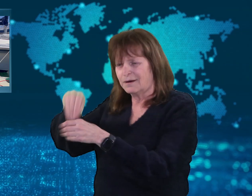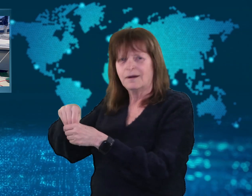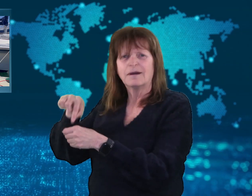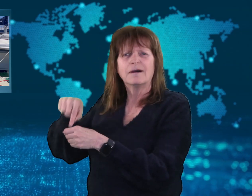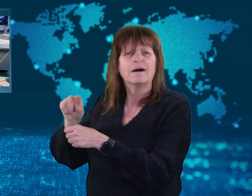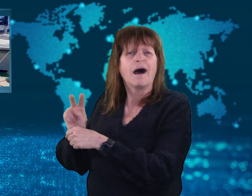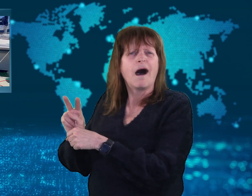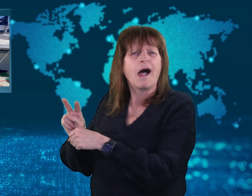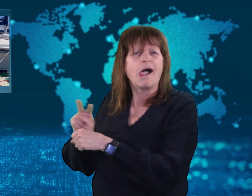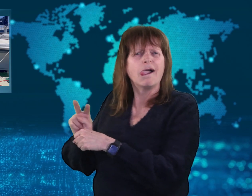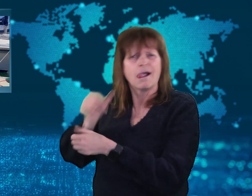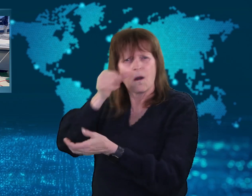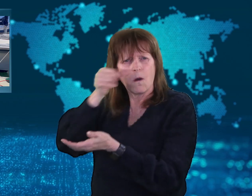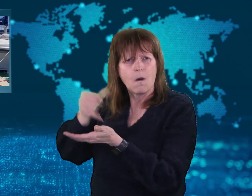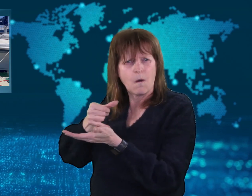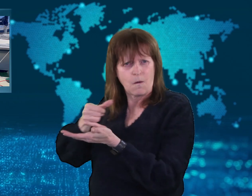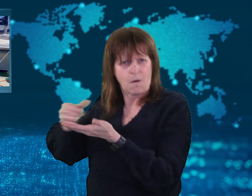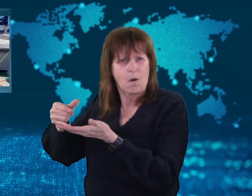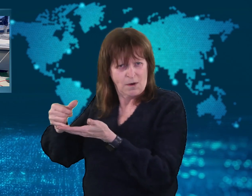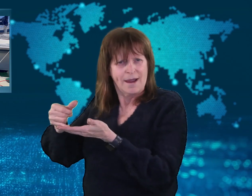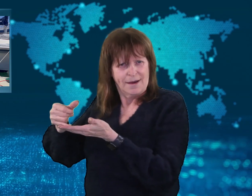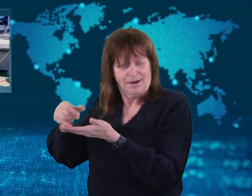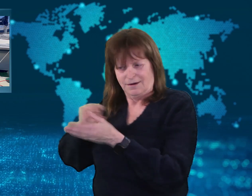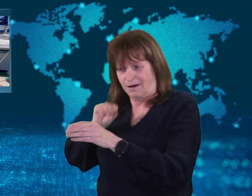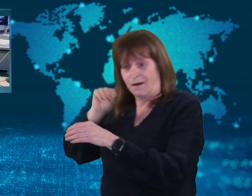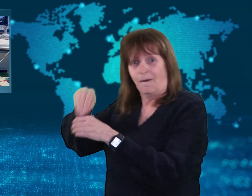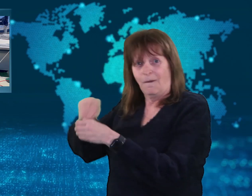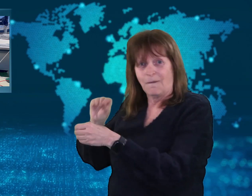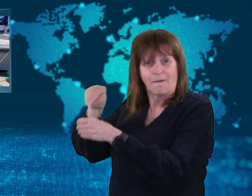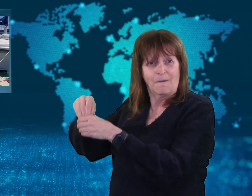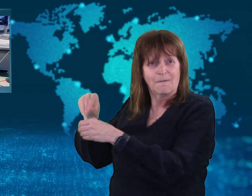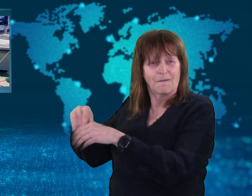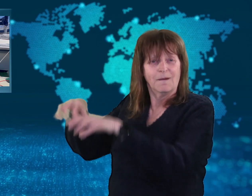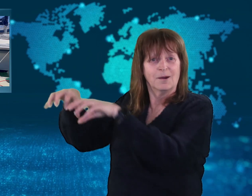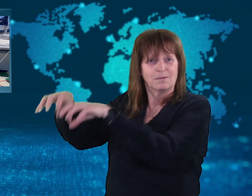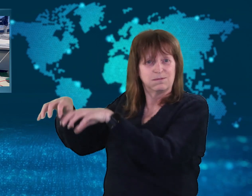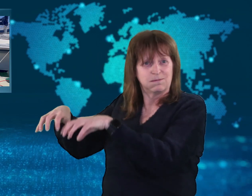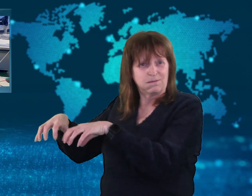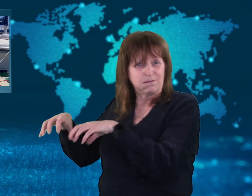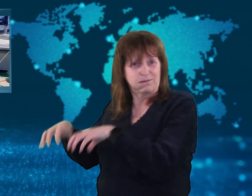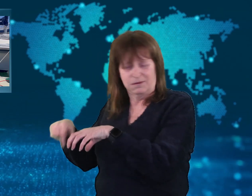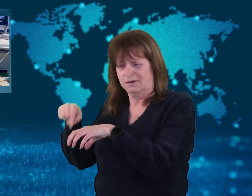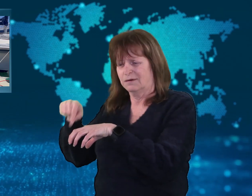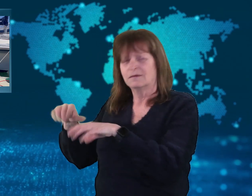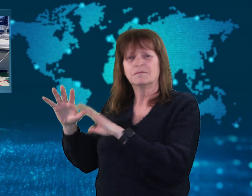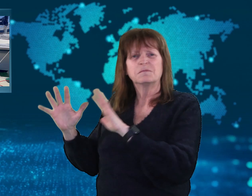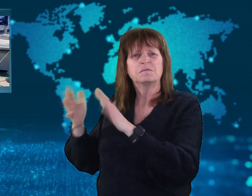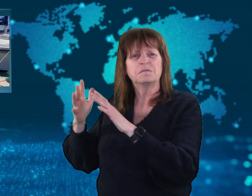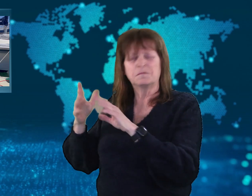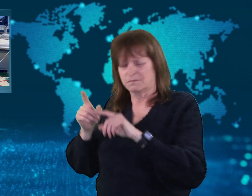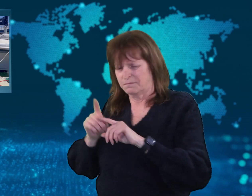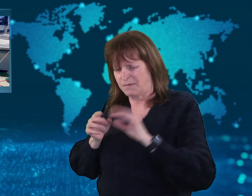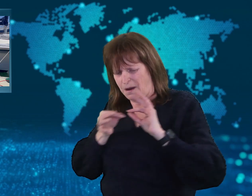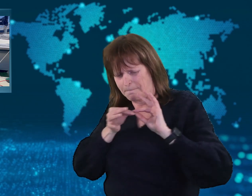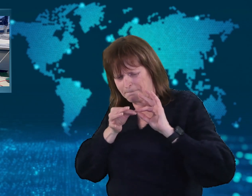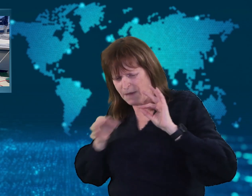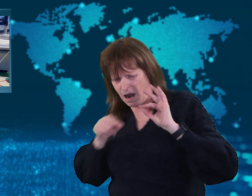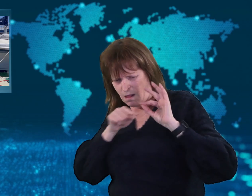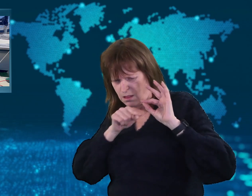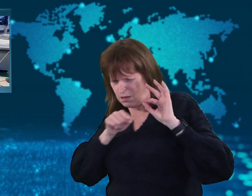Western Australian police substituted the cocaine cargo with fake cocaine.